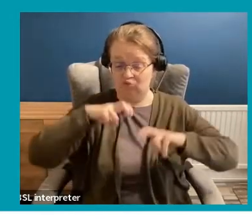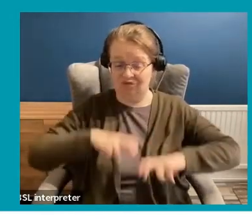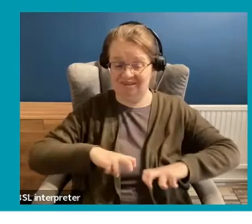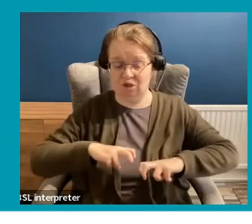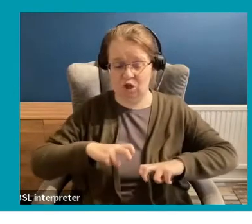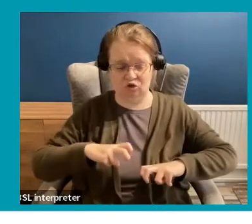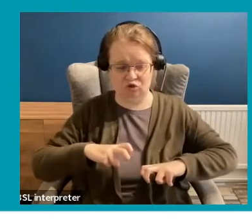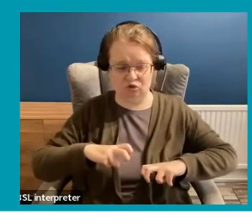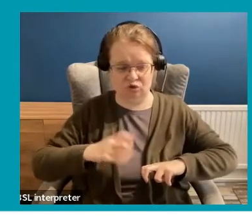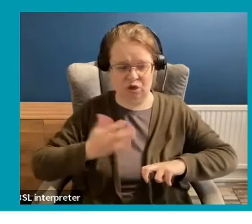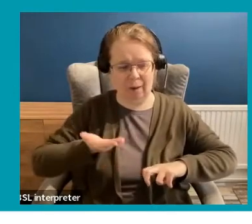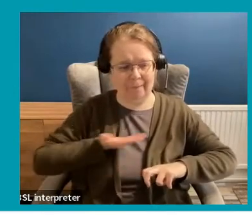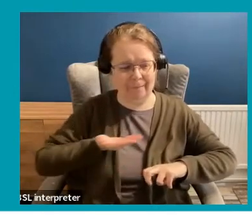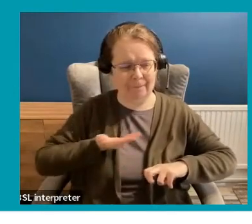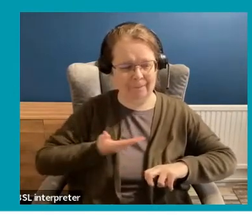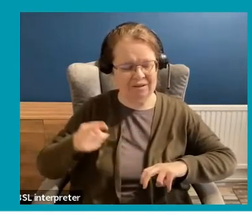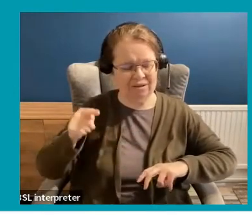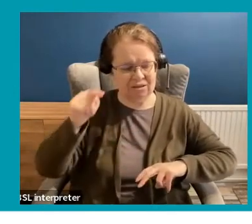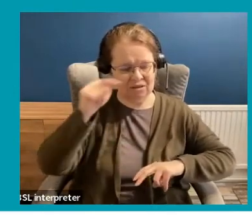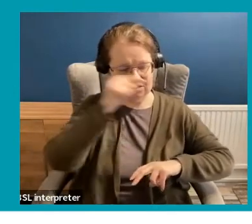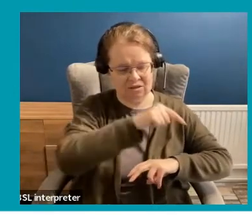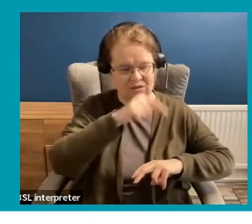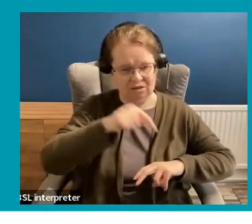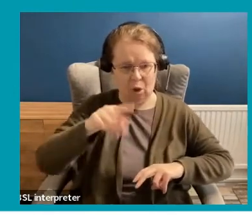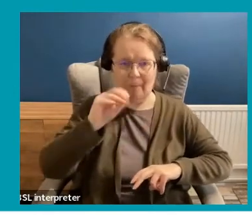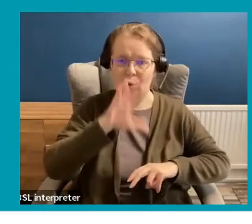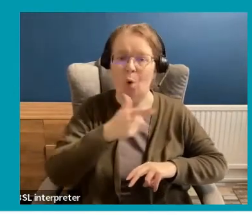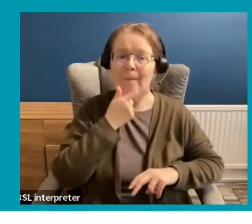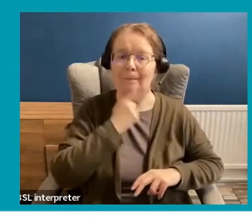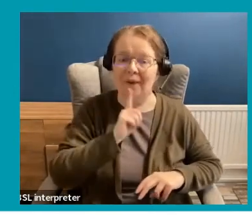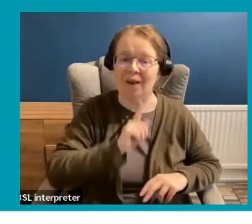businesses that put people first are more profitable than